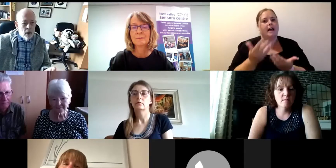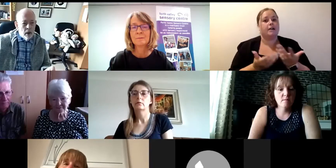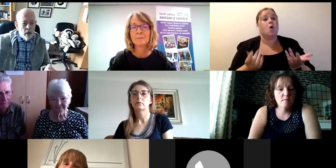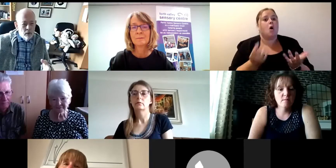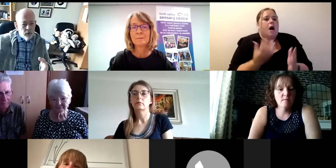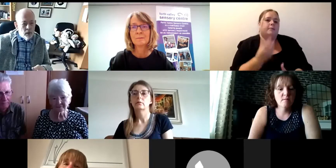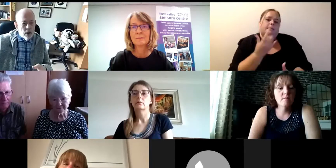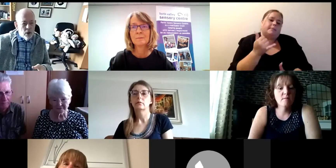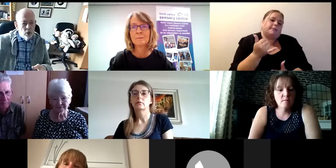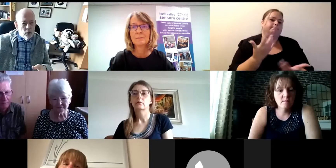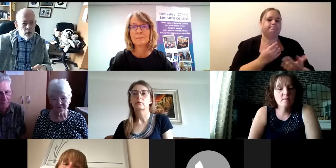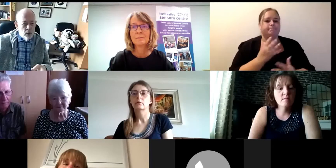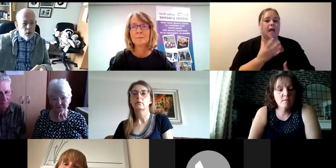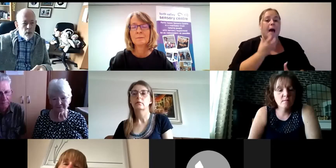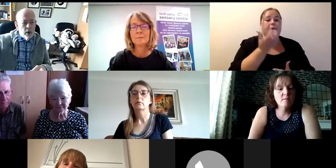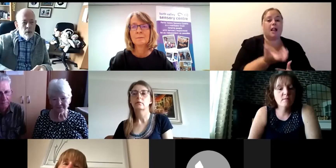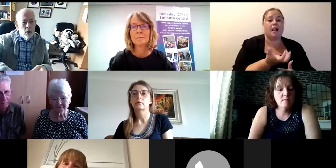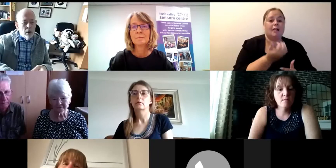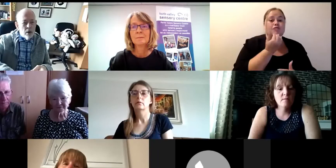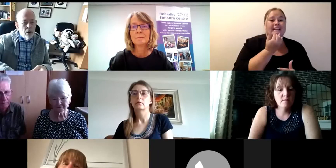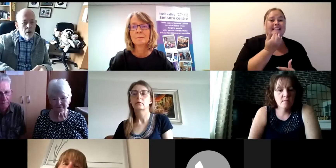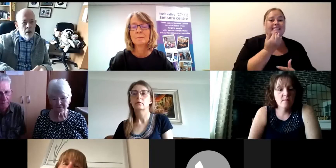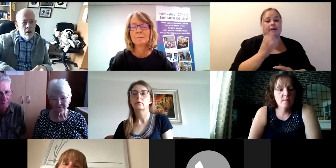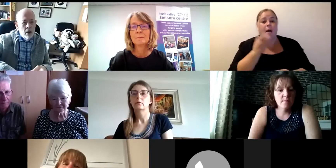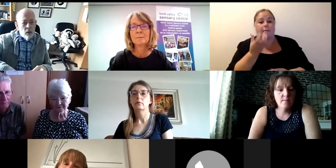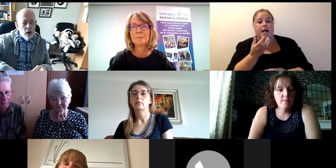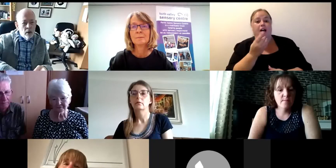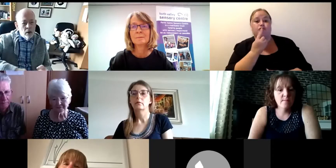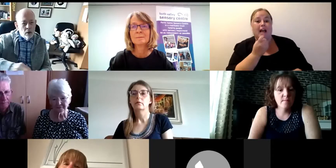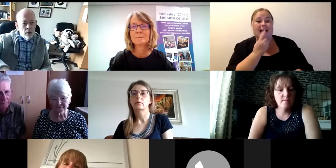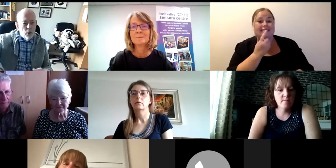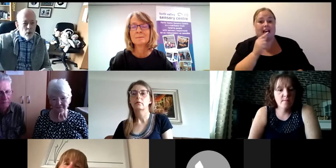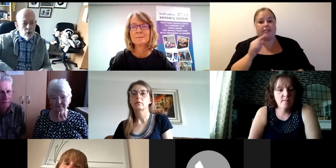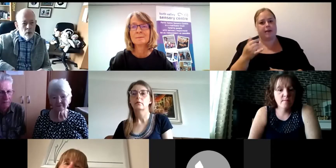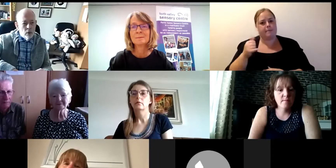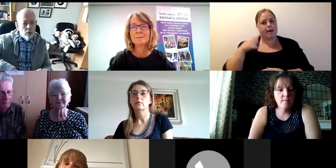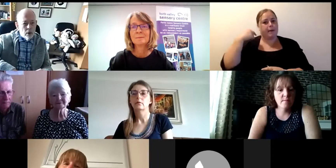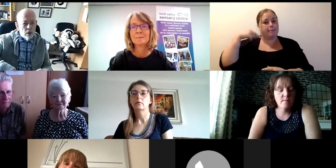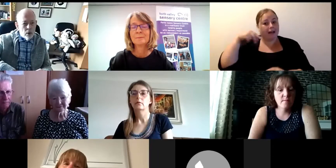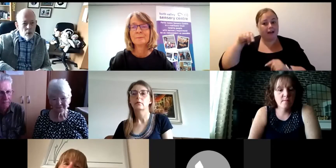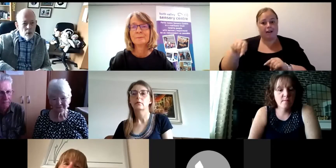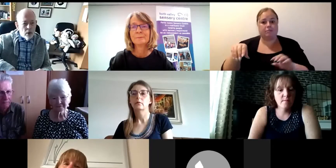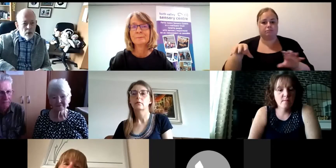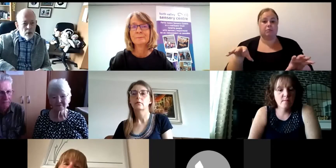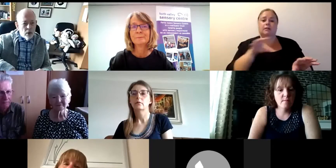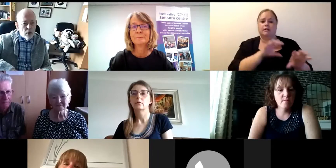I have some of the children put them in the box and then turn the box round so there is